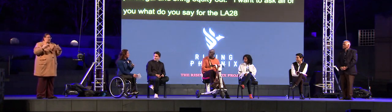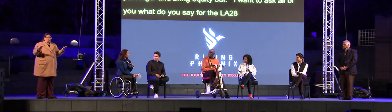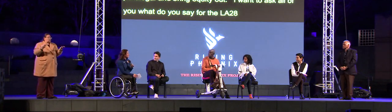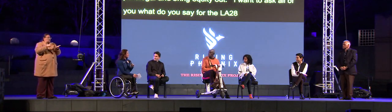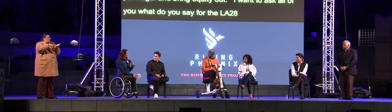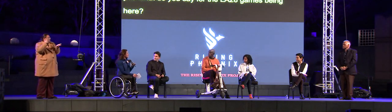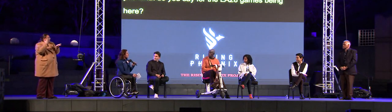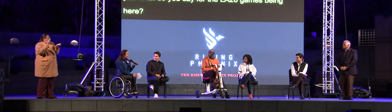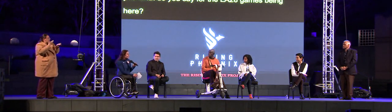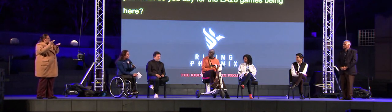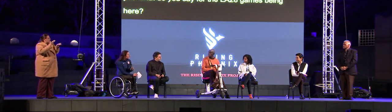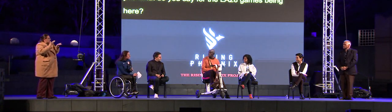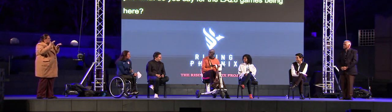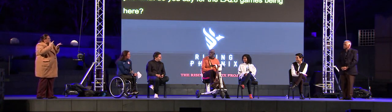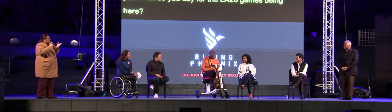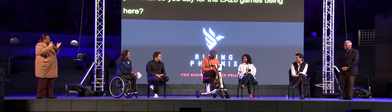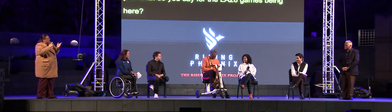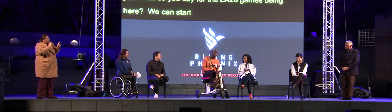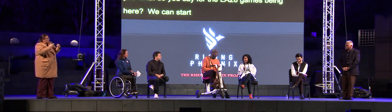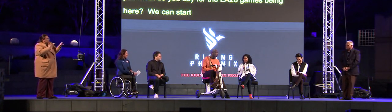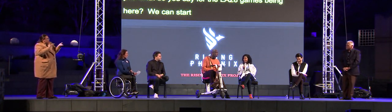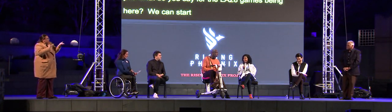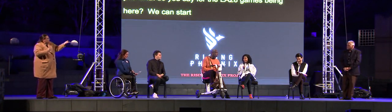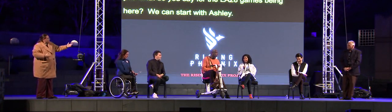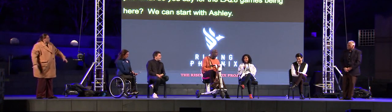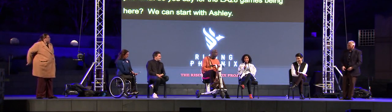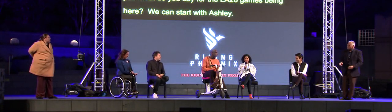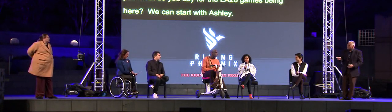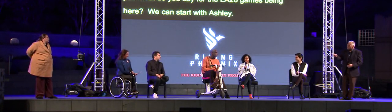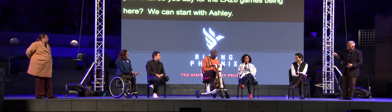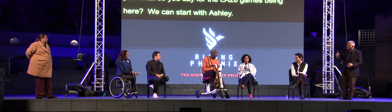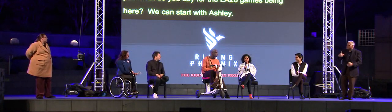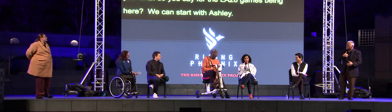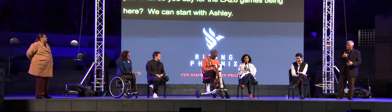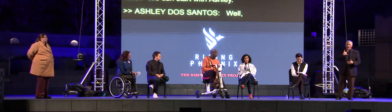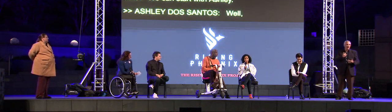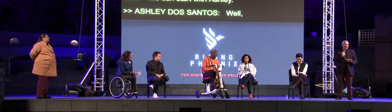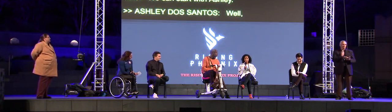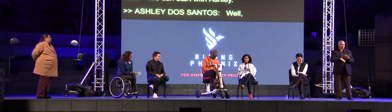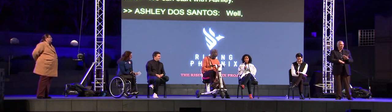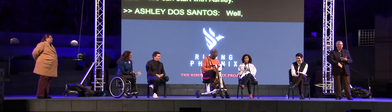We can start with Ashley. Well, I'm a native Angelino, so I'm really